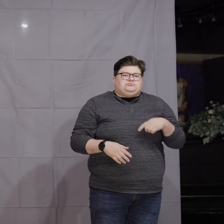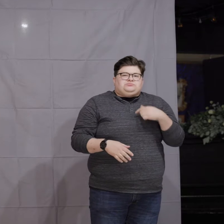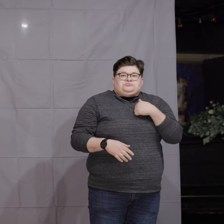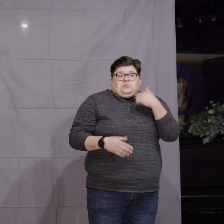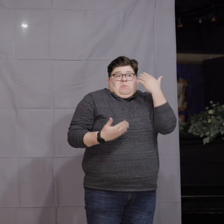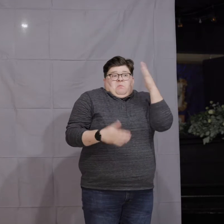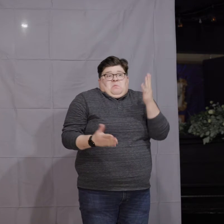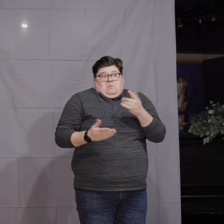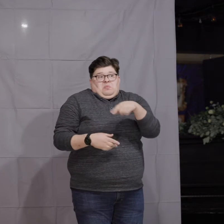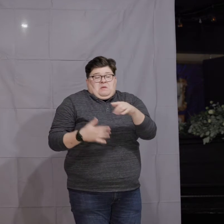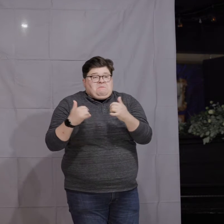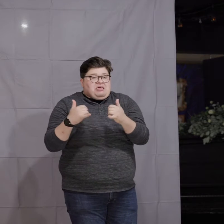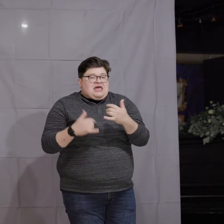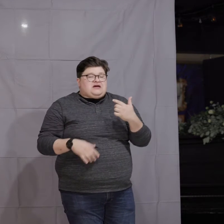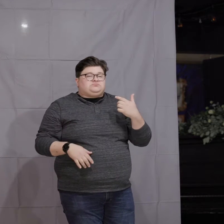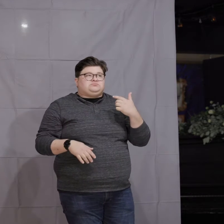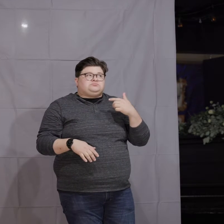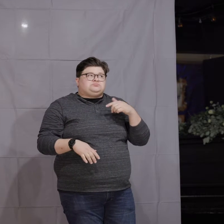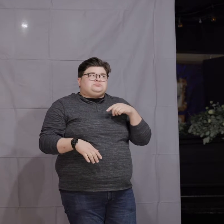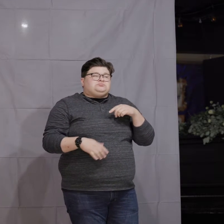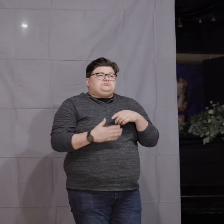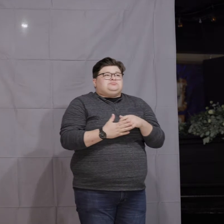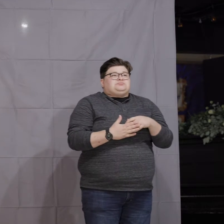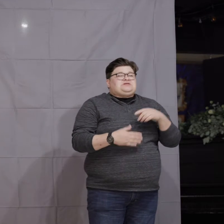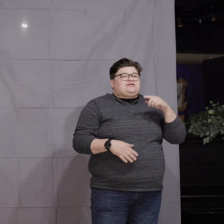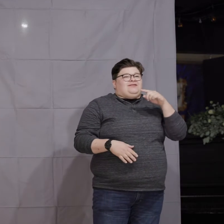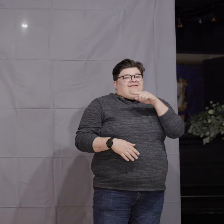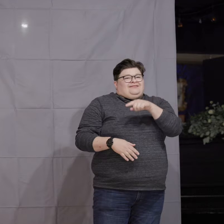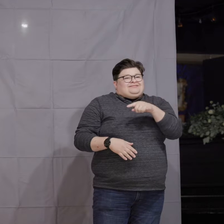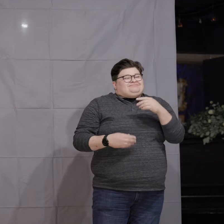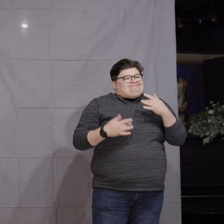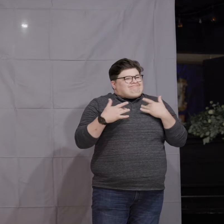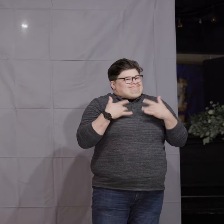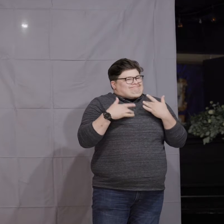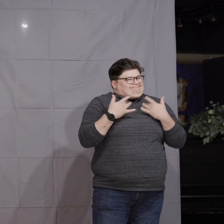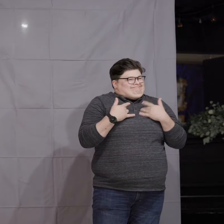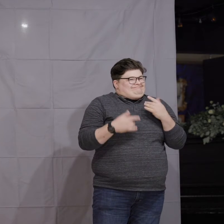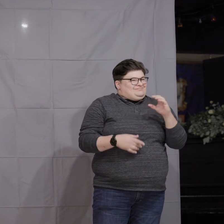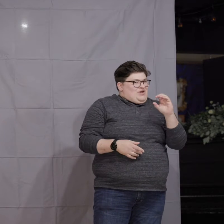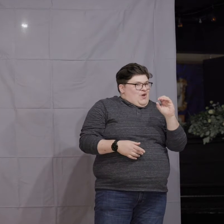I'll play. I didn't know what kinda game it was gonna be, but they were pretty excited